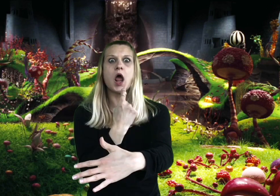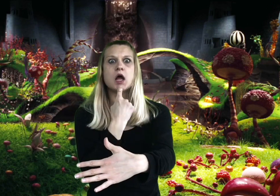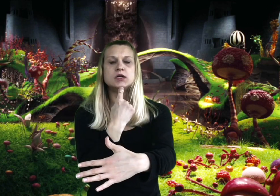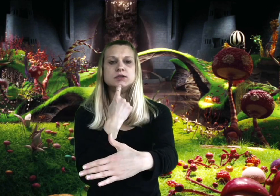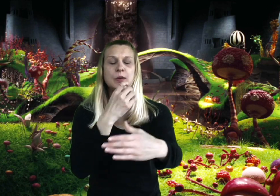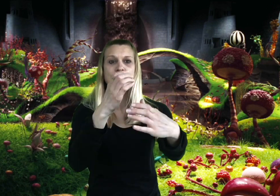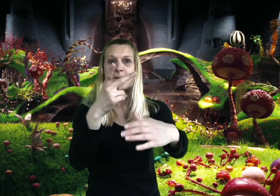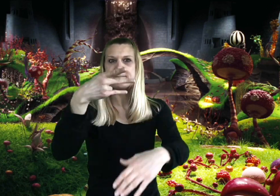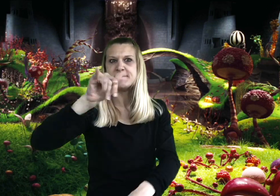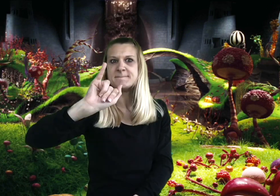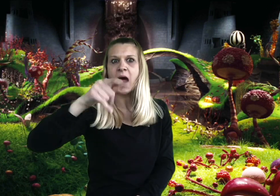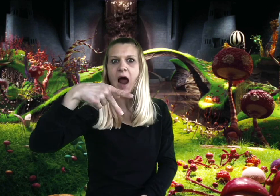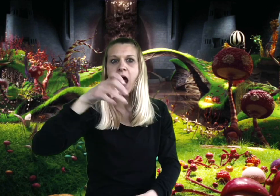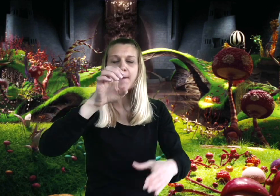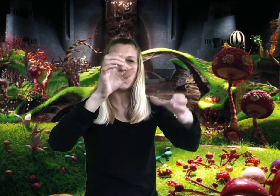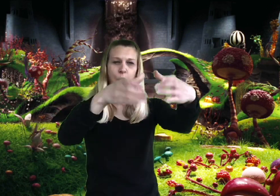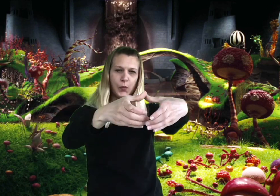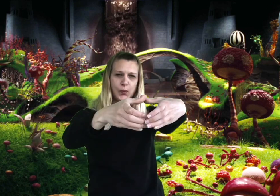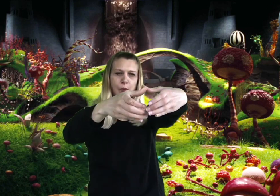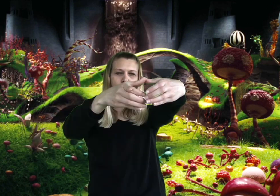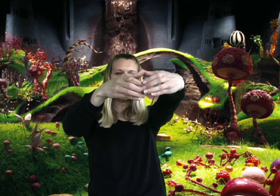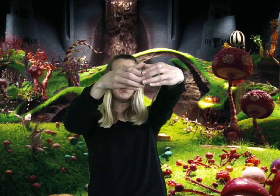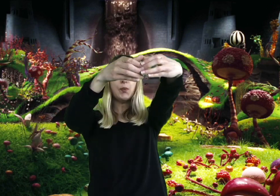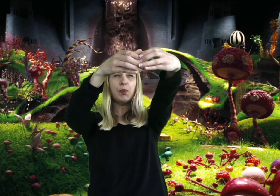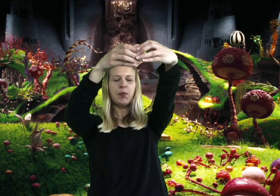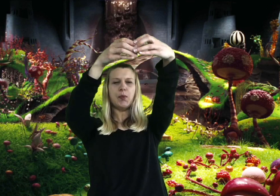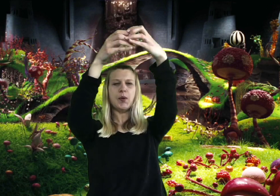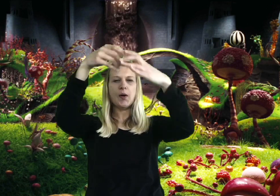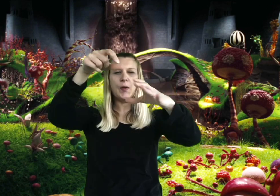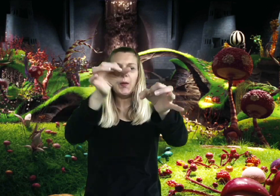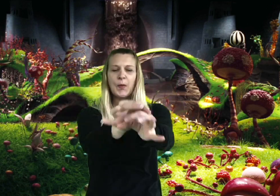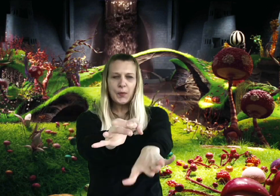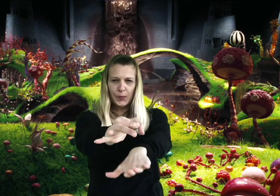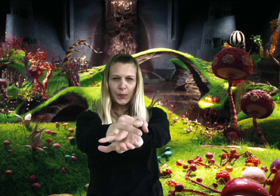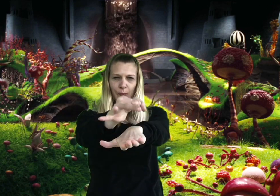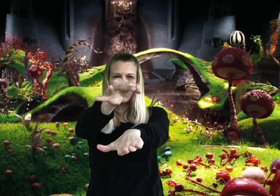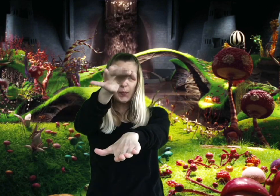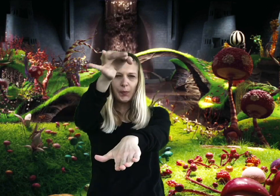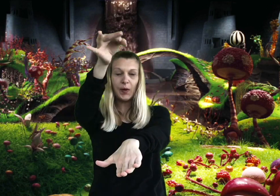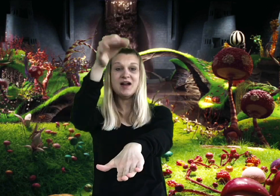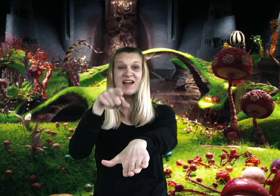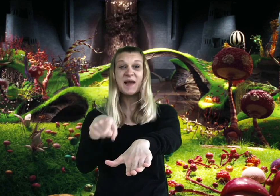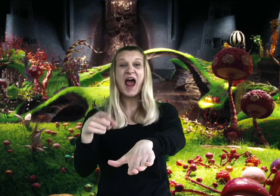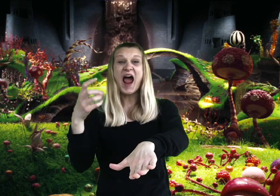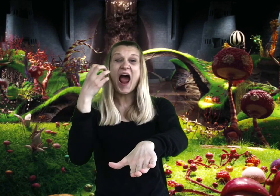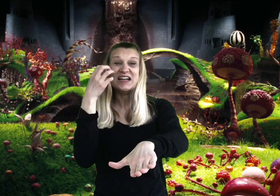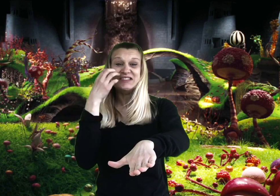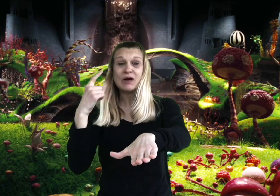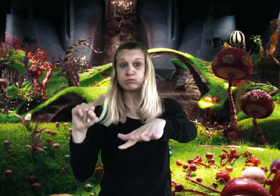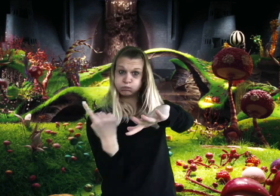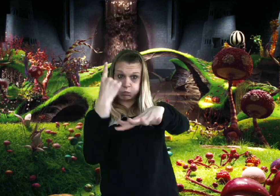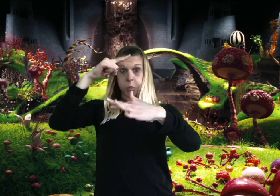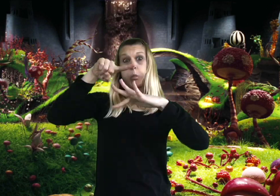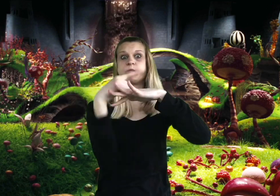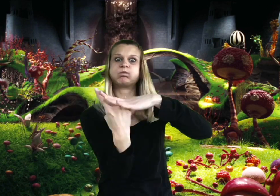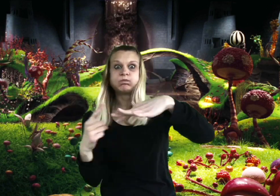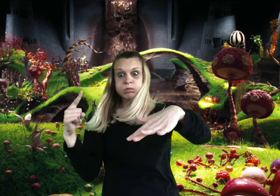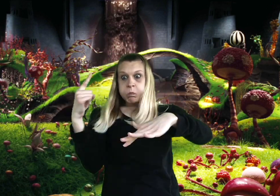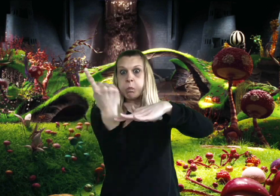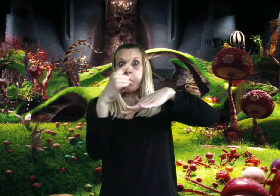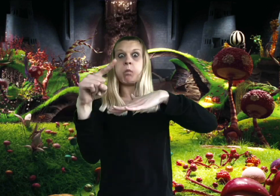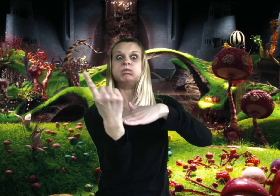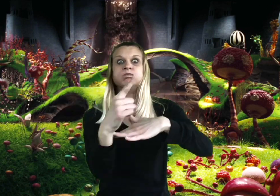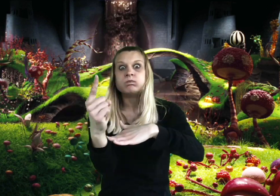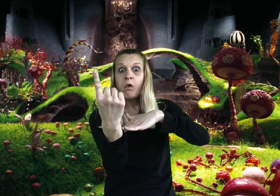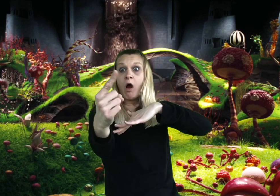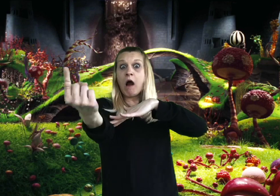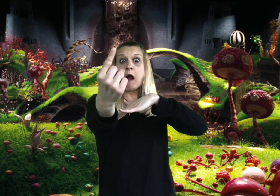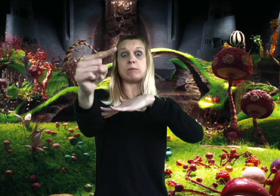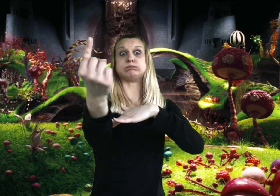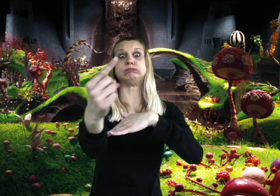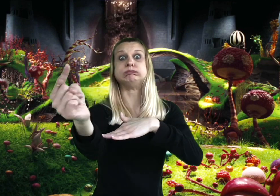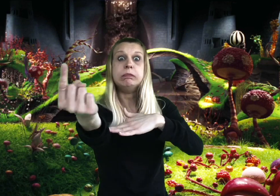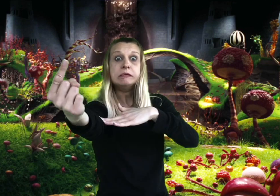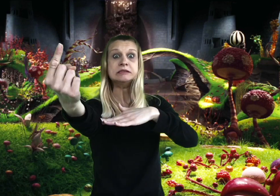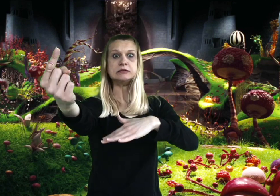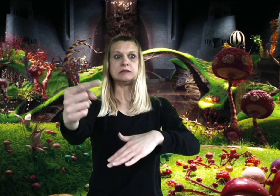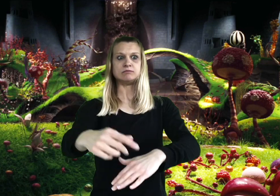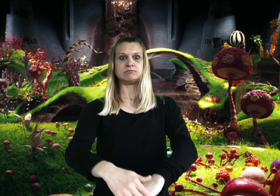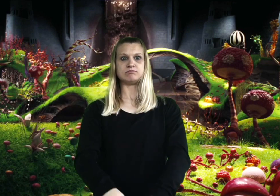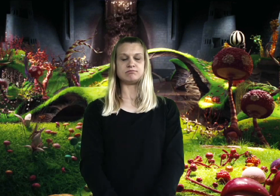the mouth of one of the great pipes that was dangling down into the river.